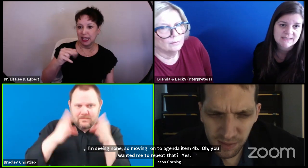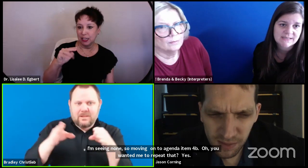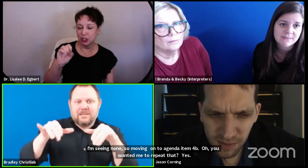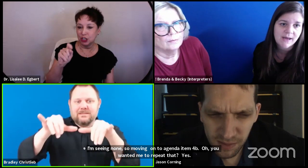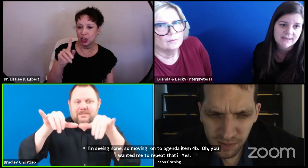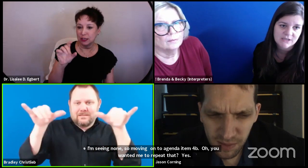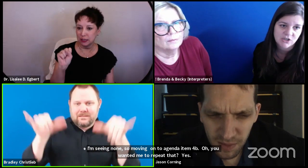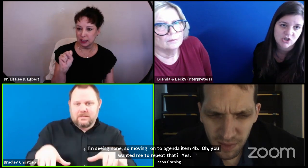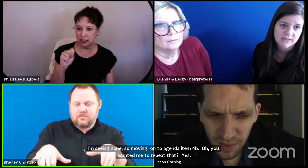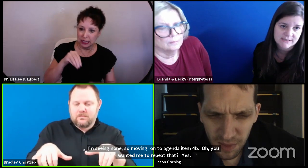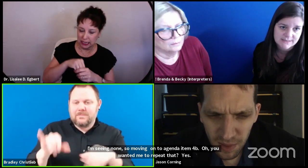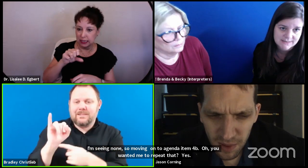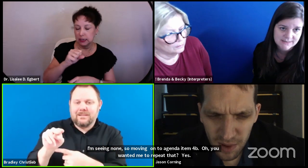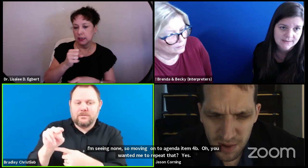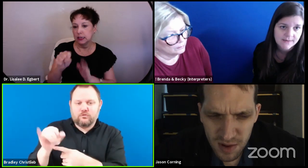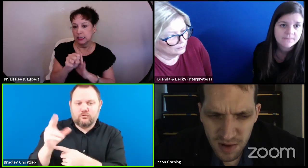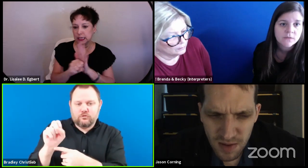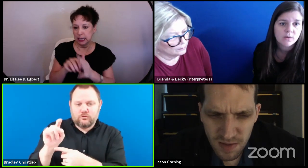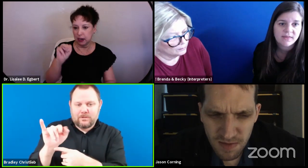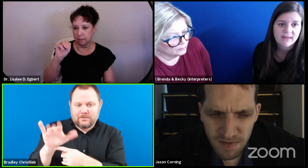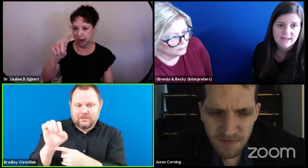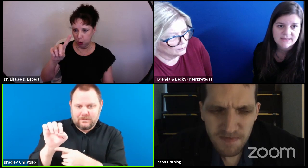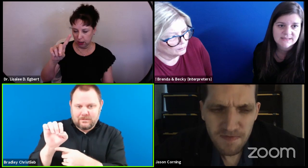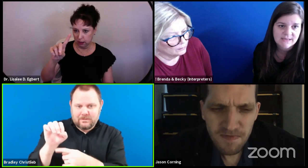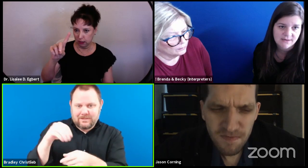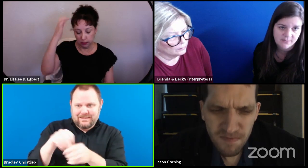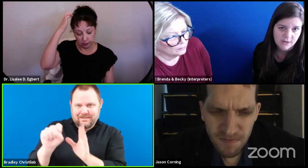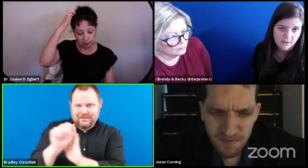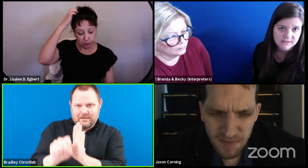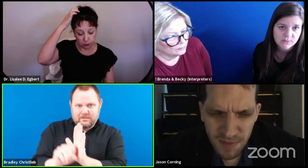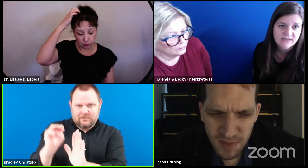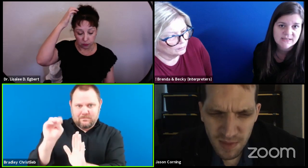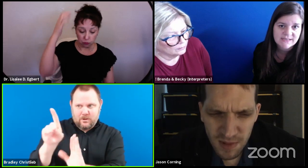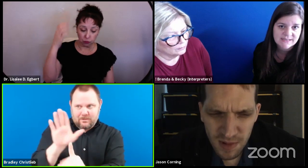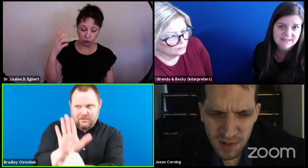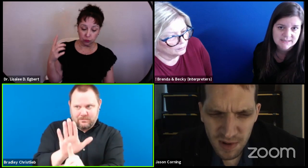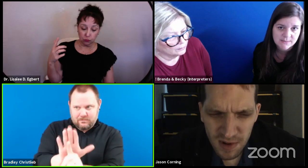systematic injustices within the state of Maryland, within the state system and the